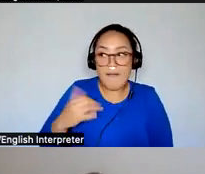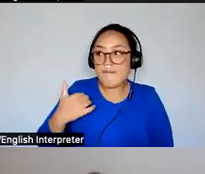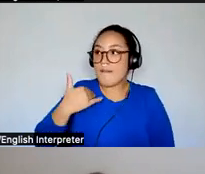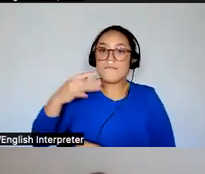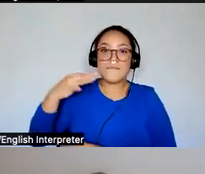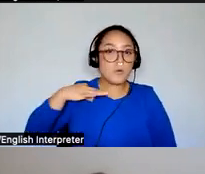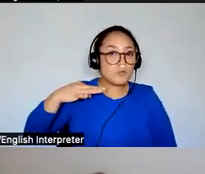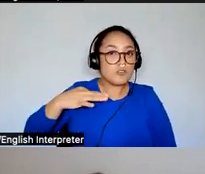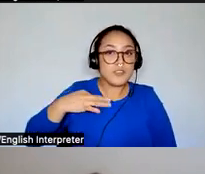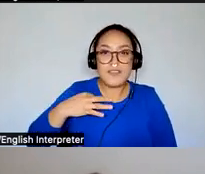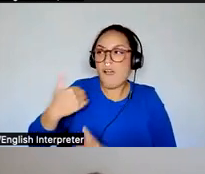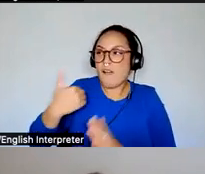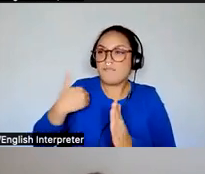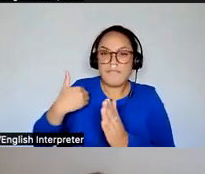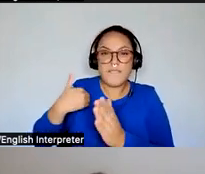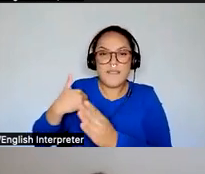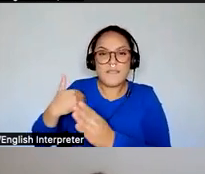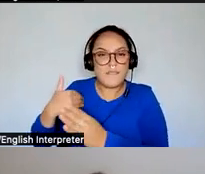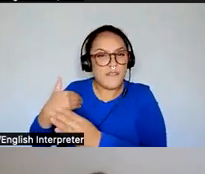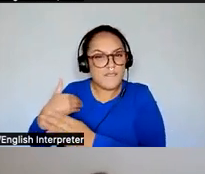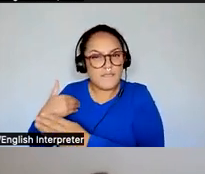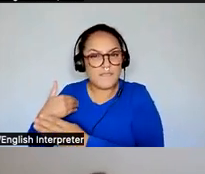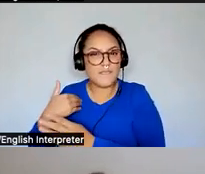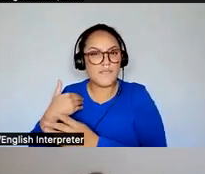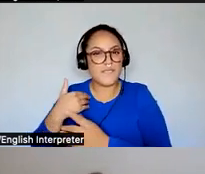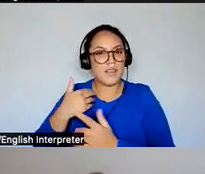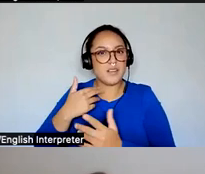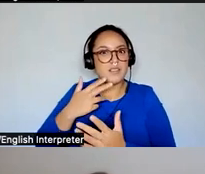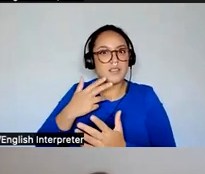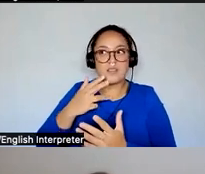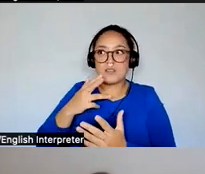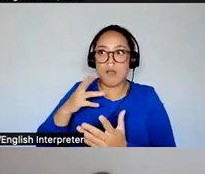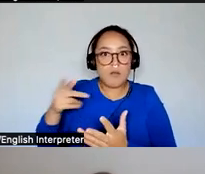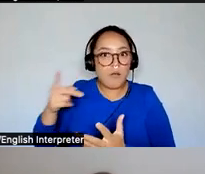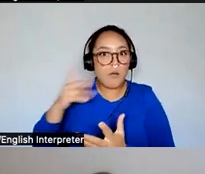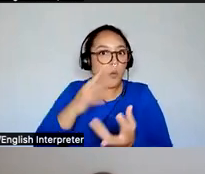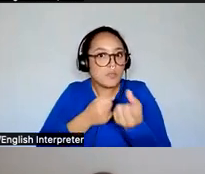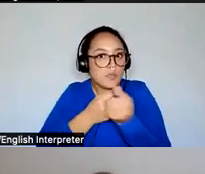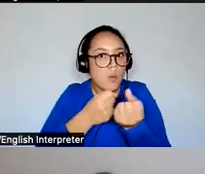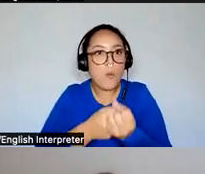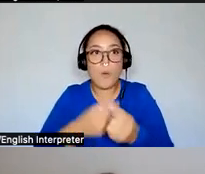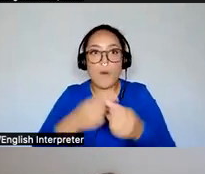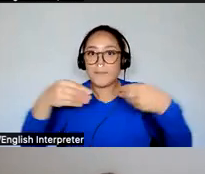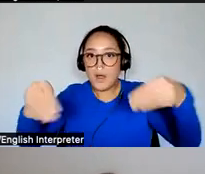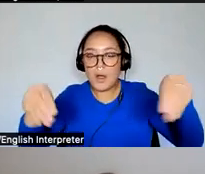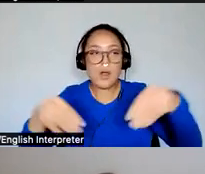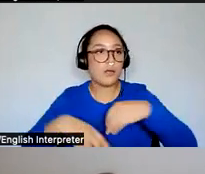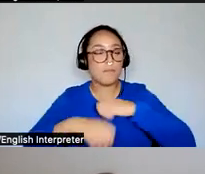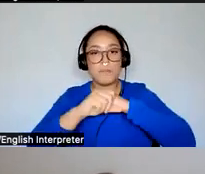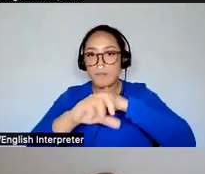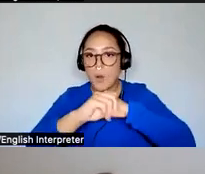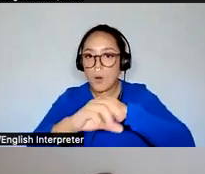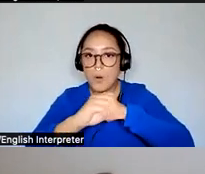you will really be you know spotlighted and supported in terms of marketing and promotion.